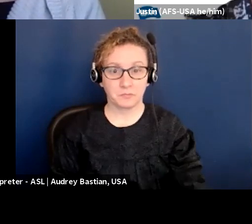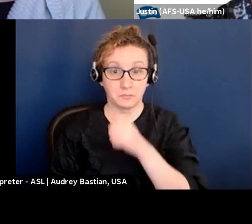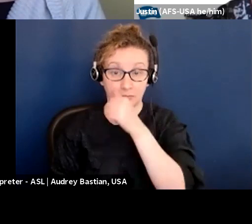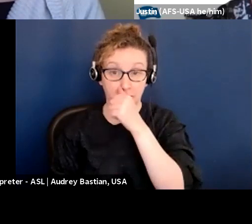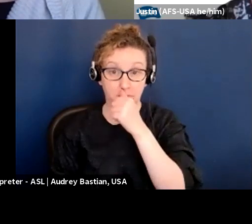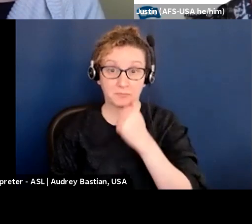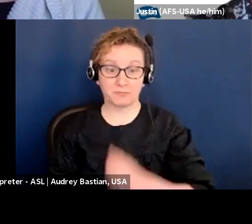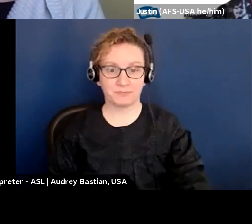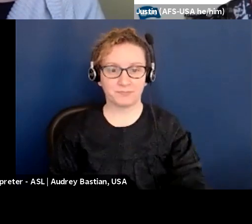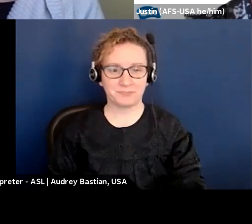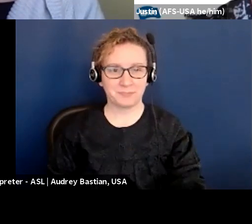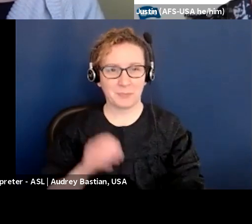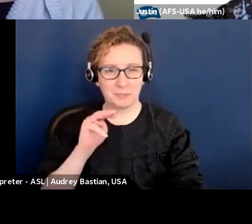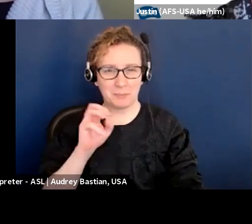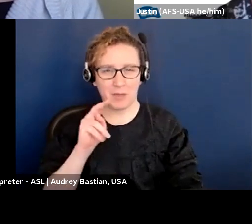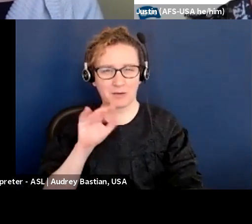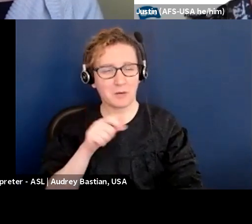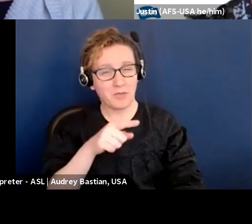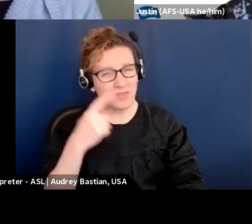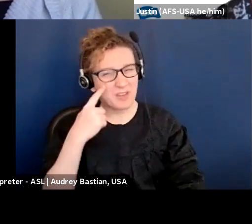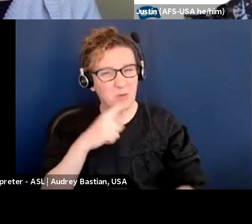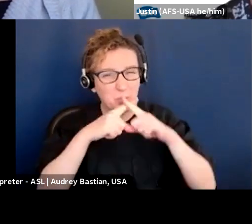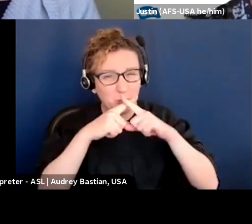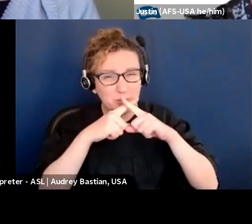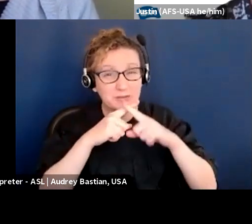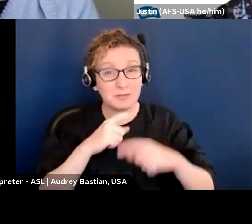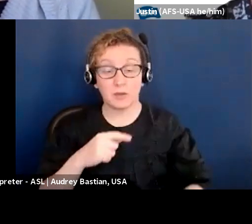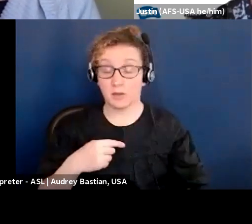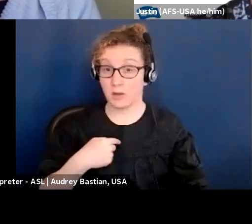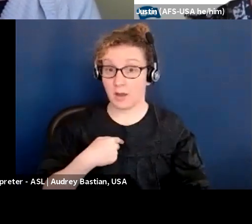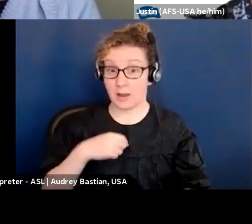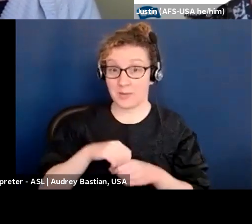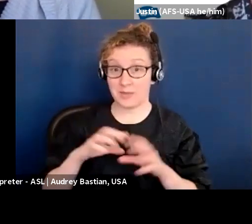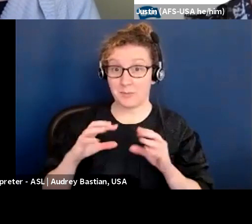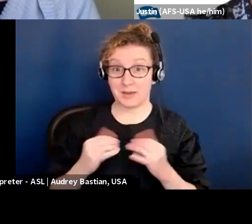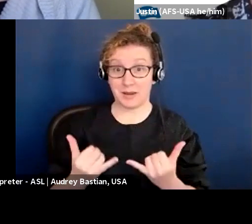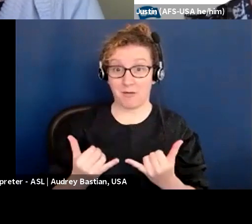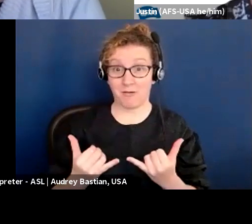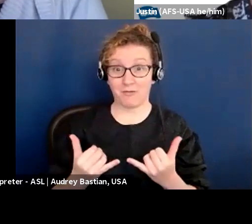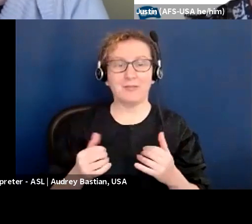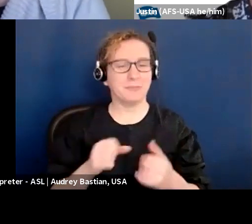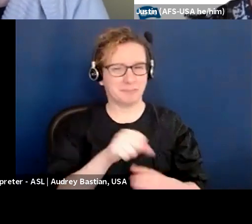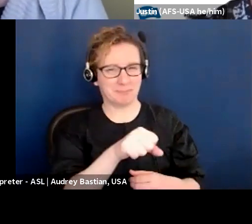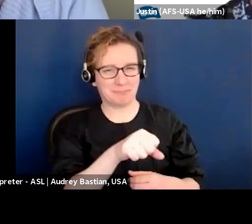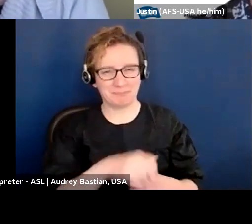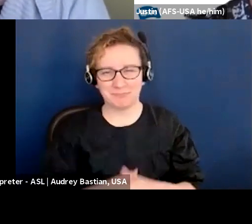Justin, I think you are on mute. Am I back now? I think